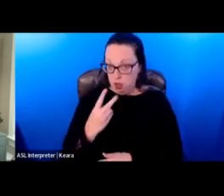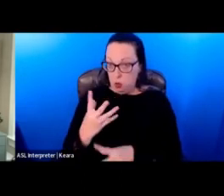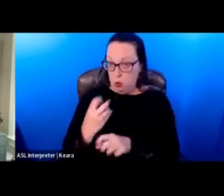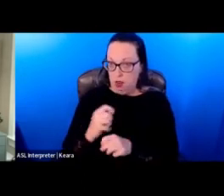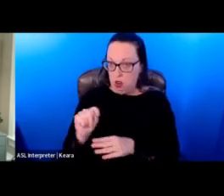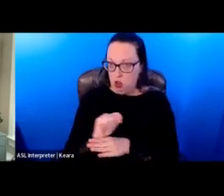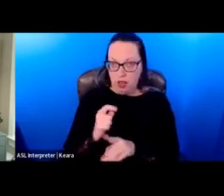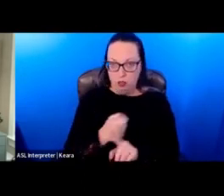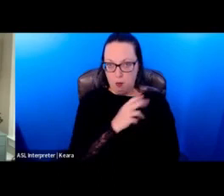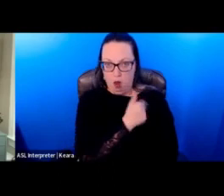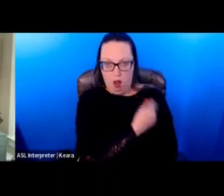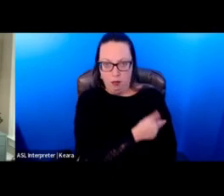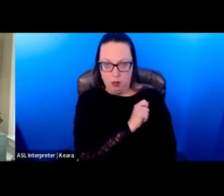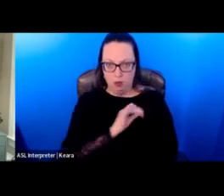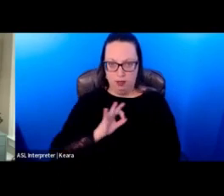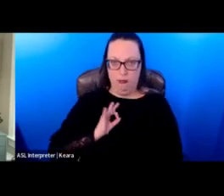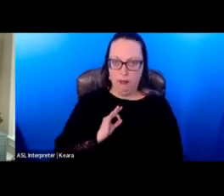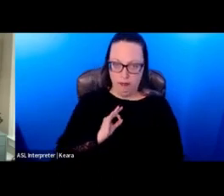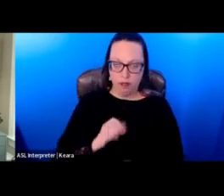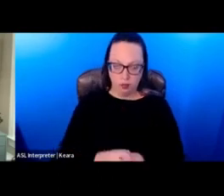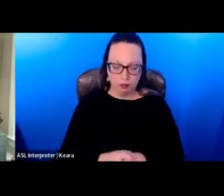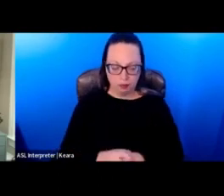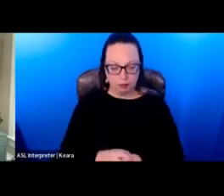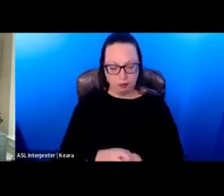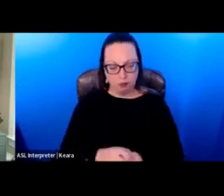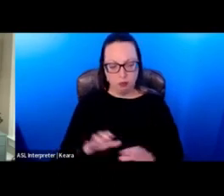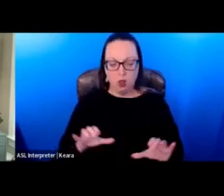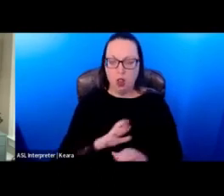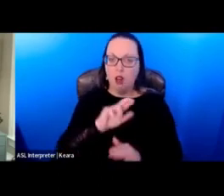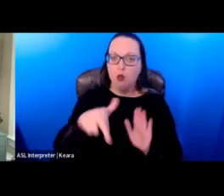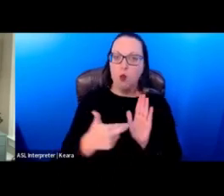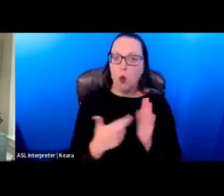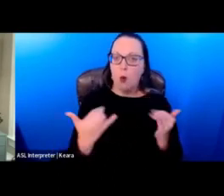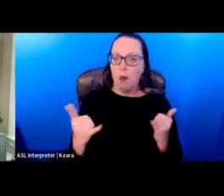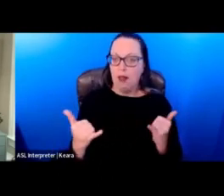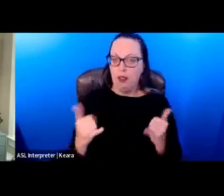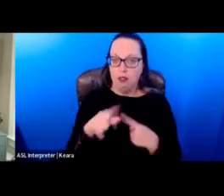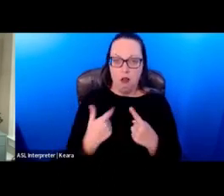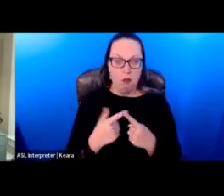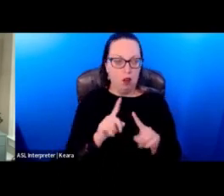staff where we were mentors, we did a lot of role playing about various situations. So that we